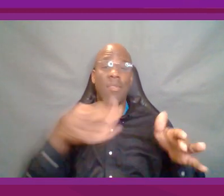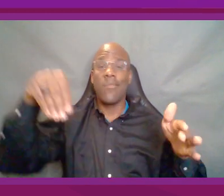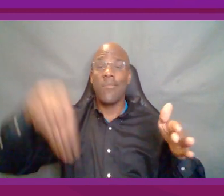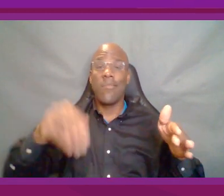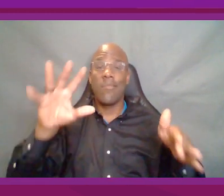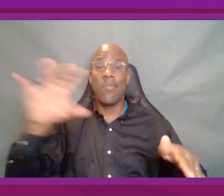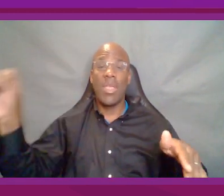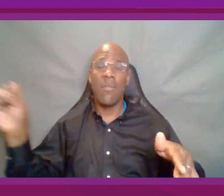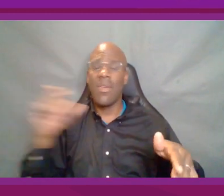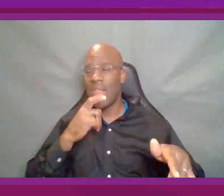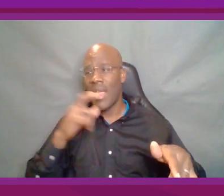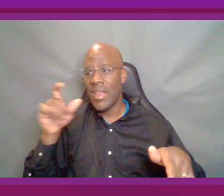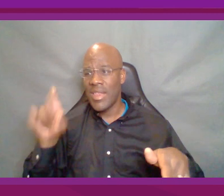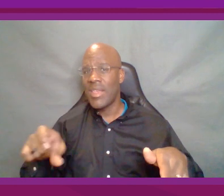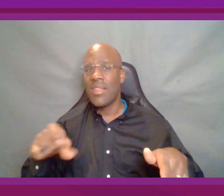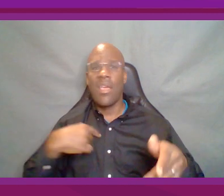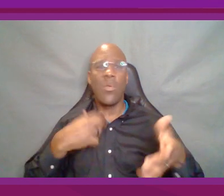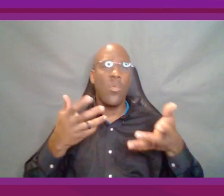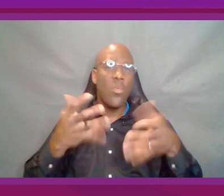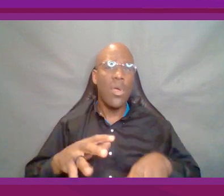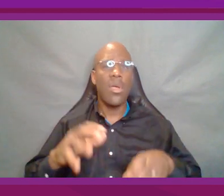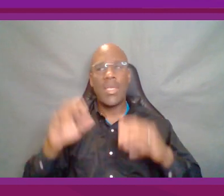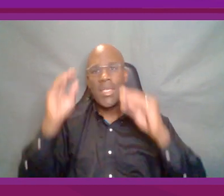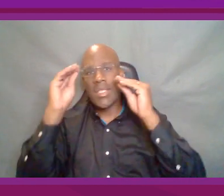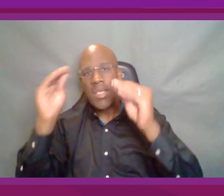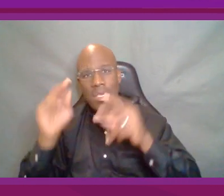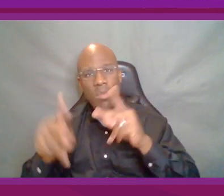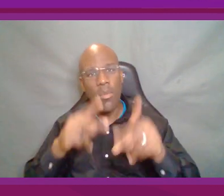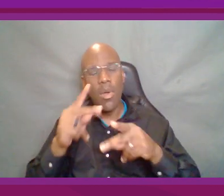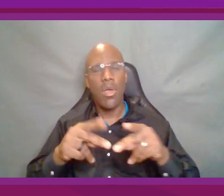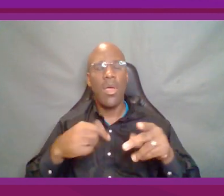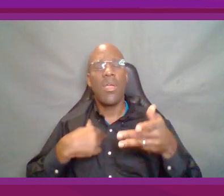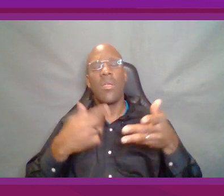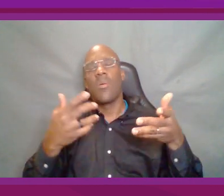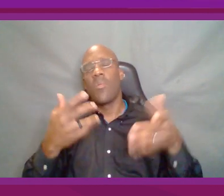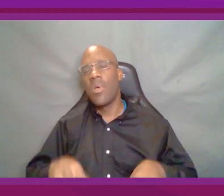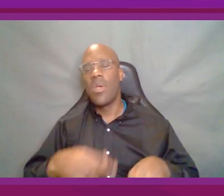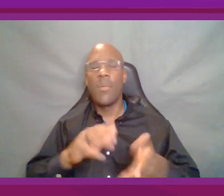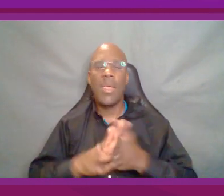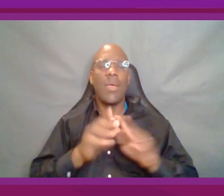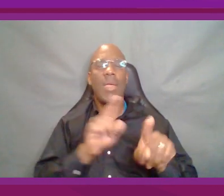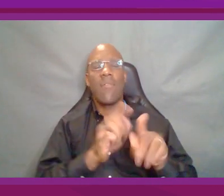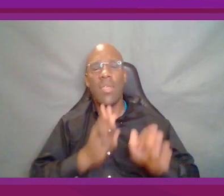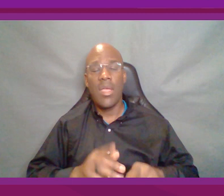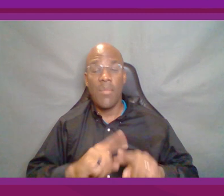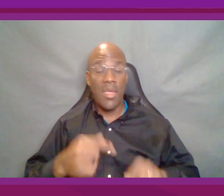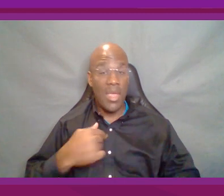like anyone else and not having to educate and advocate for everyone, but I've realized in this